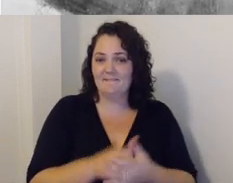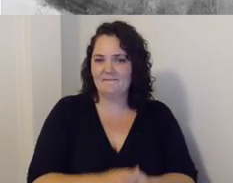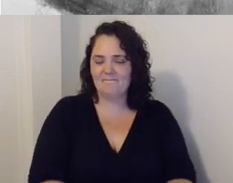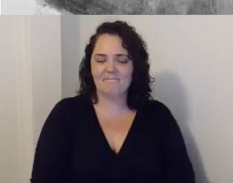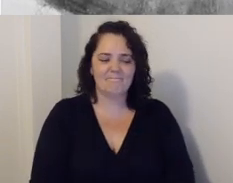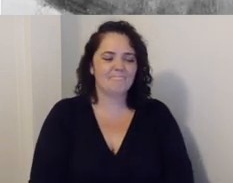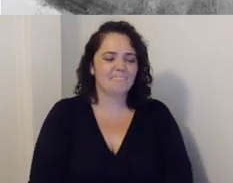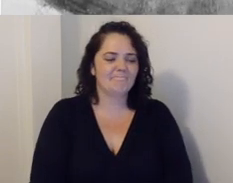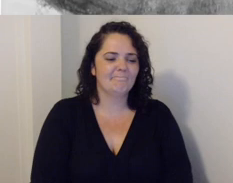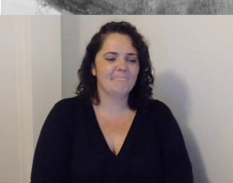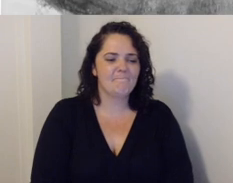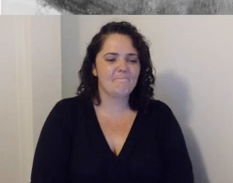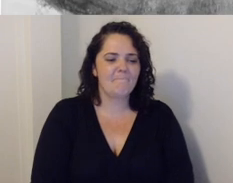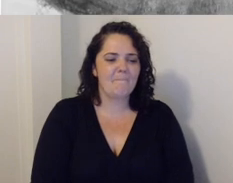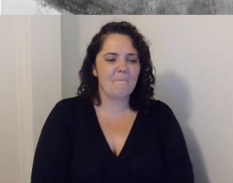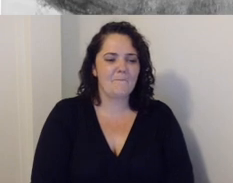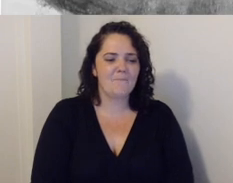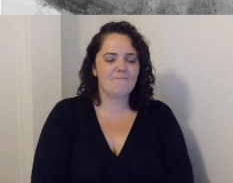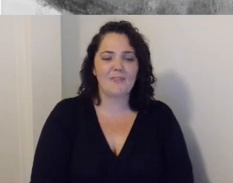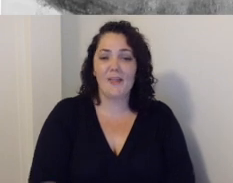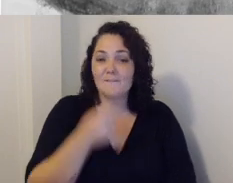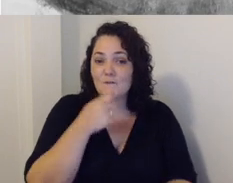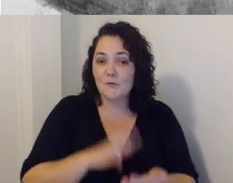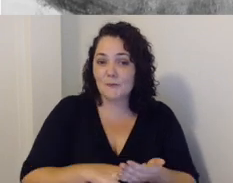let's go back to Atticus and Rachel for the final couple of minutes here